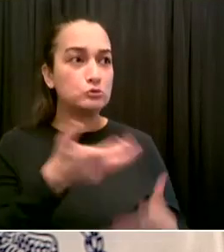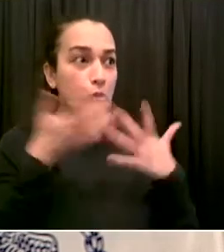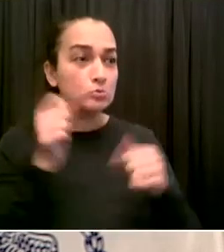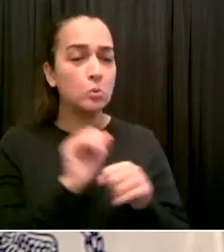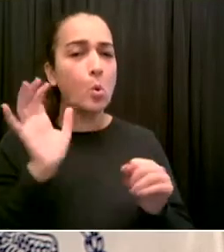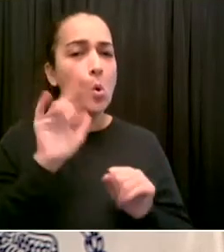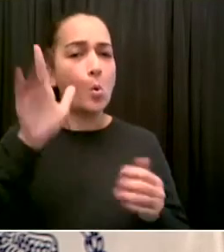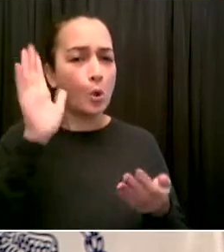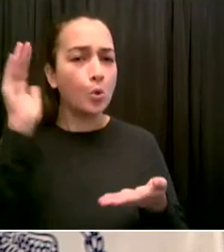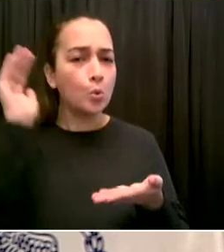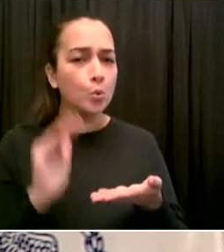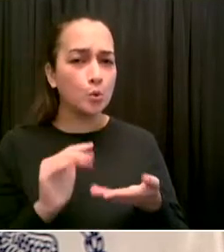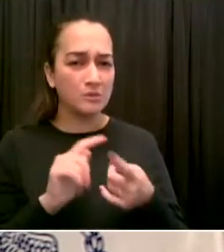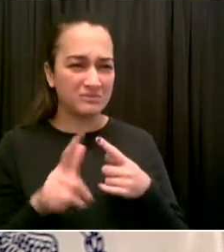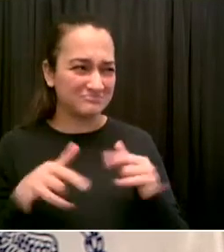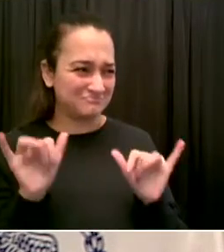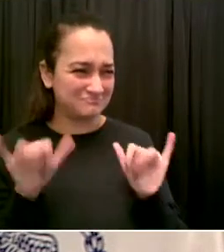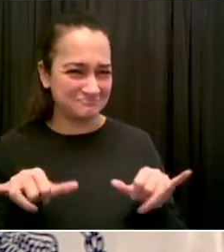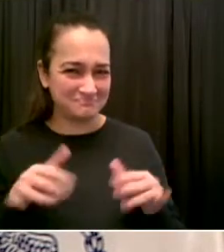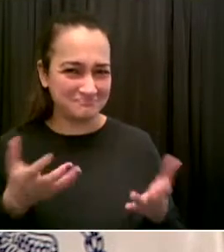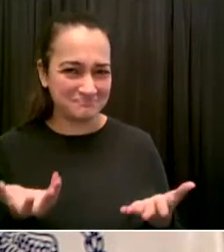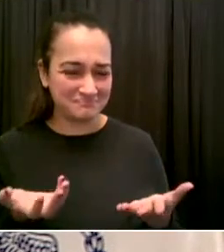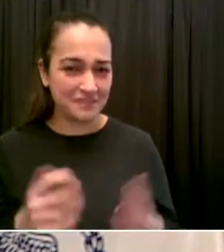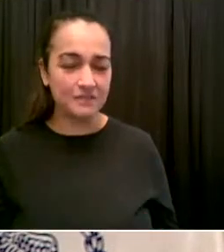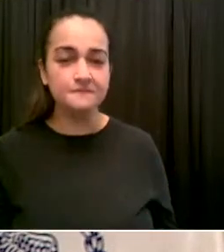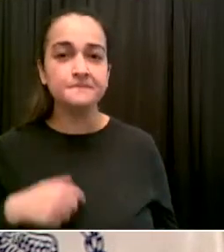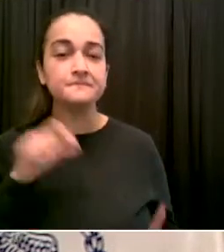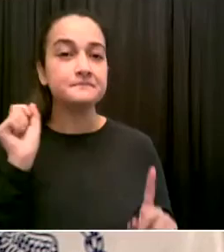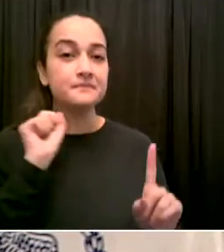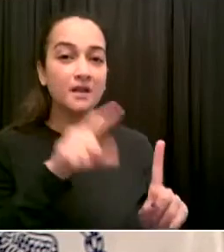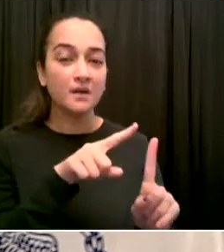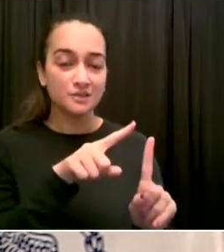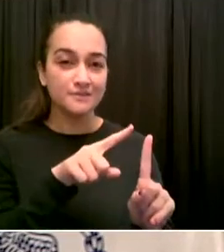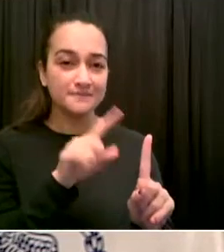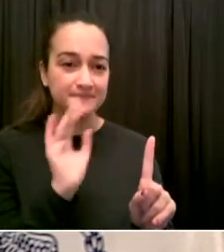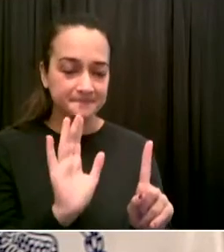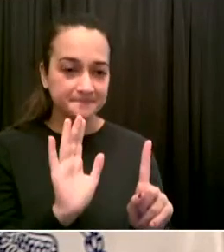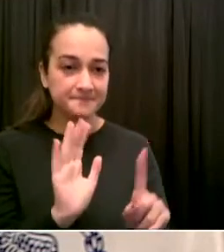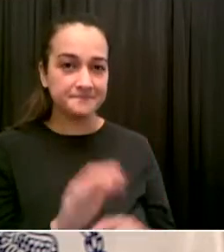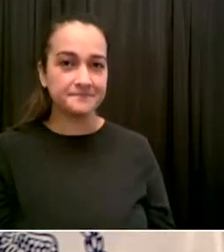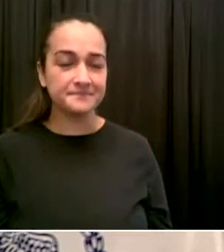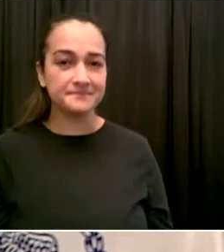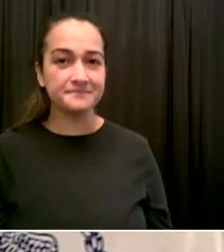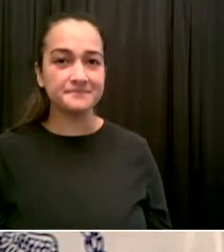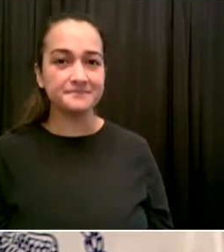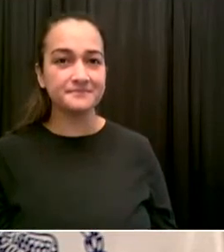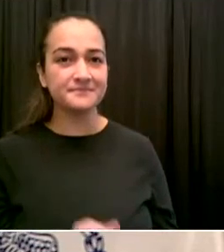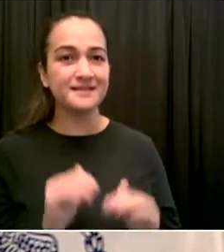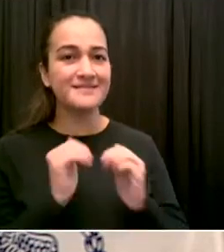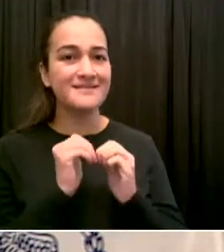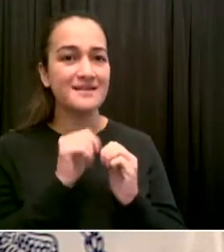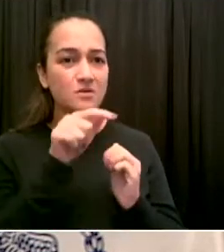THAT PART OF YOUR PLAN?